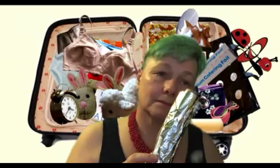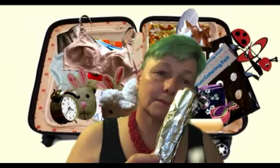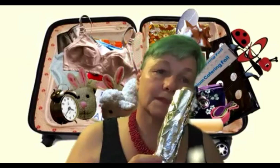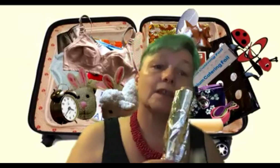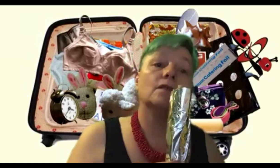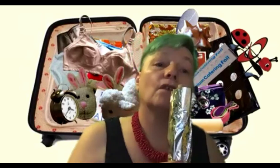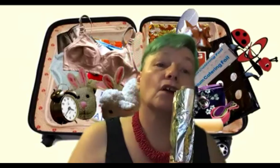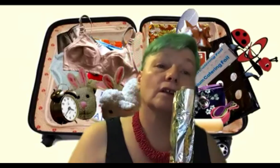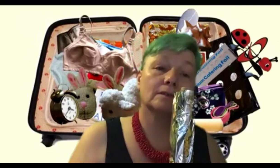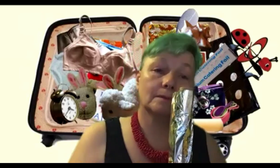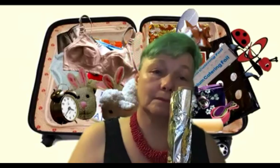tin foil,